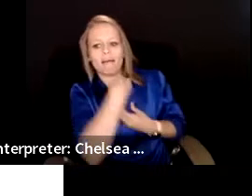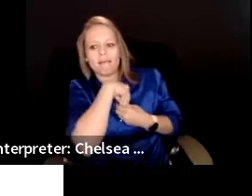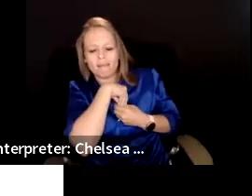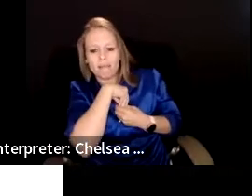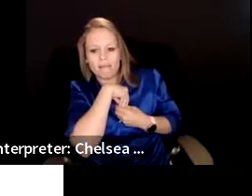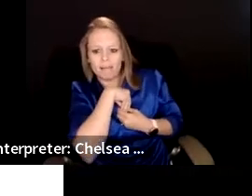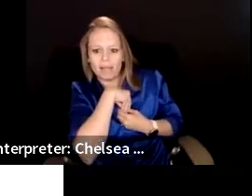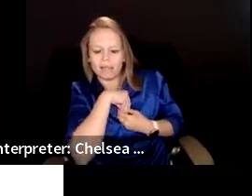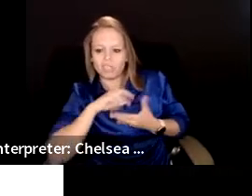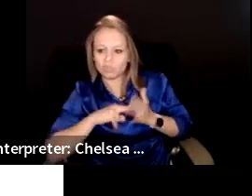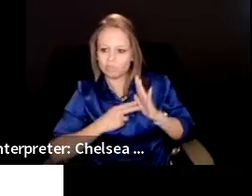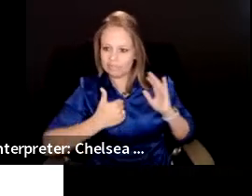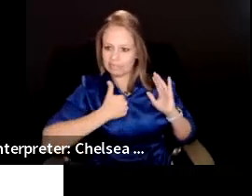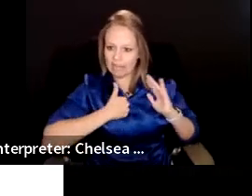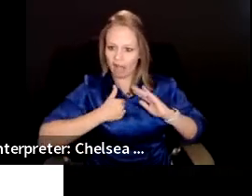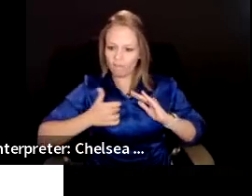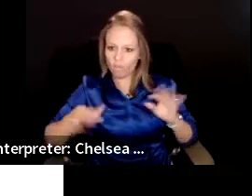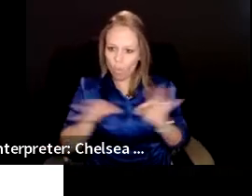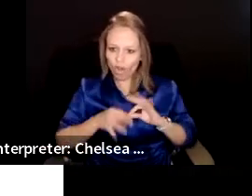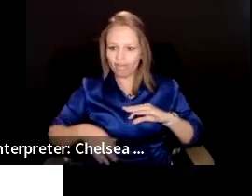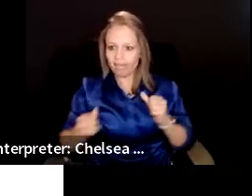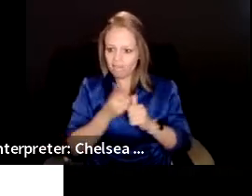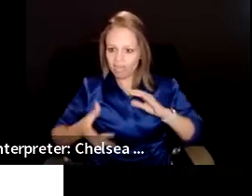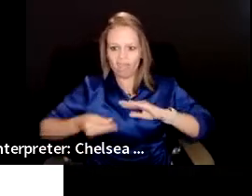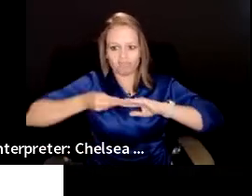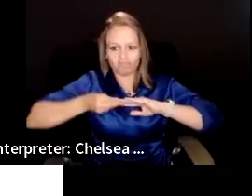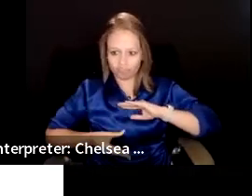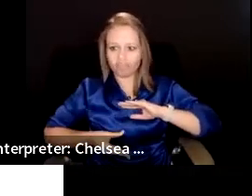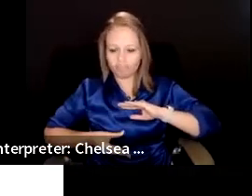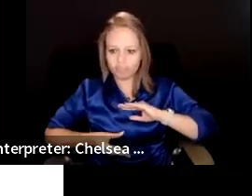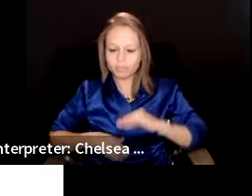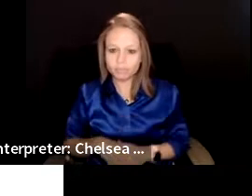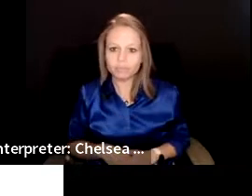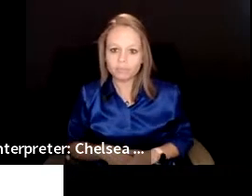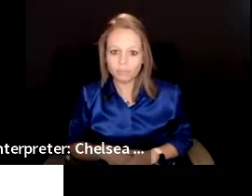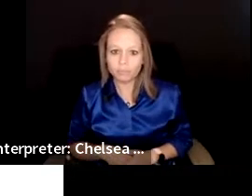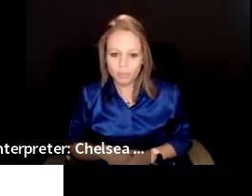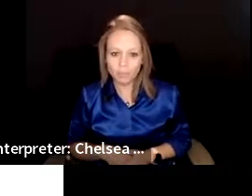This is where were starting from. It is very very clear that